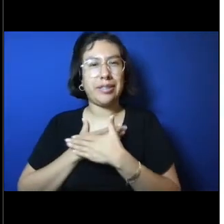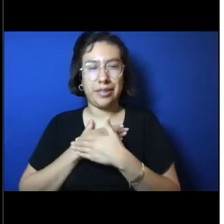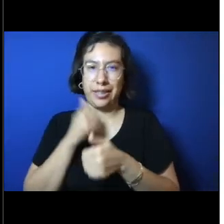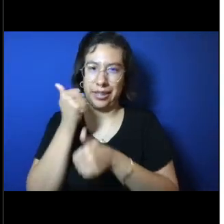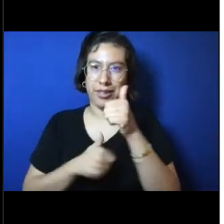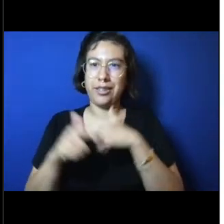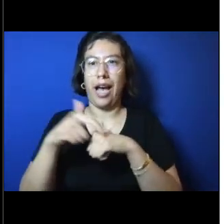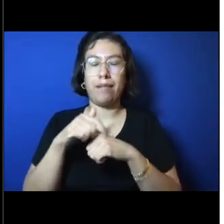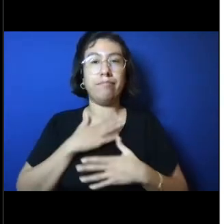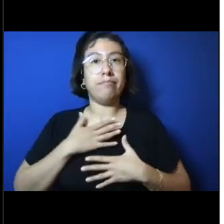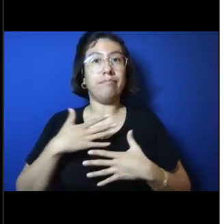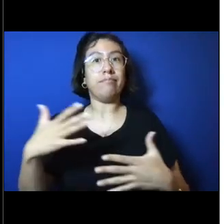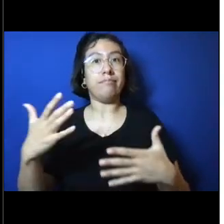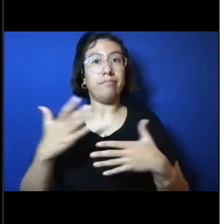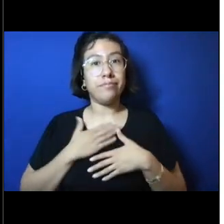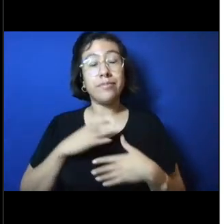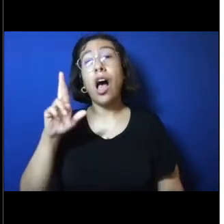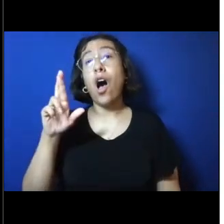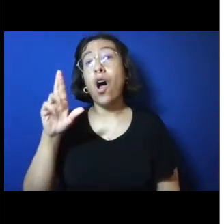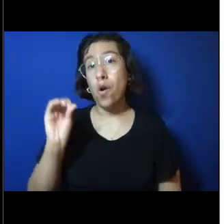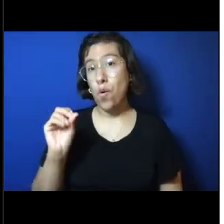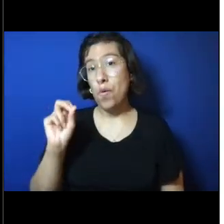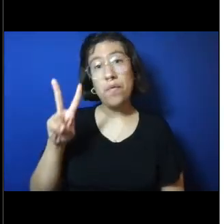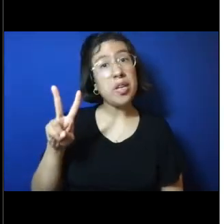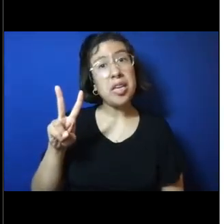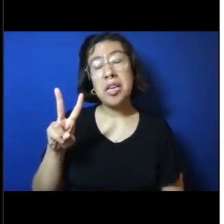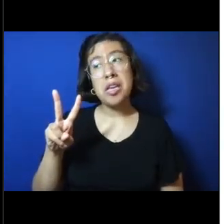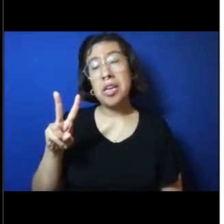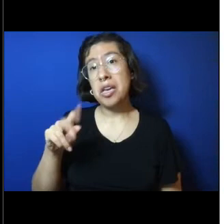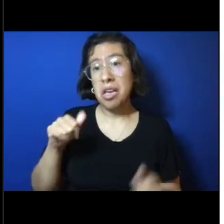The ROV doesn't seem to bother the sea turtles all that much.